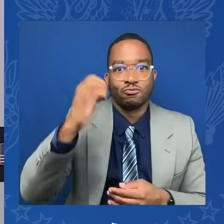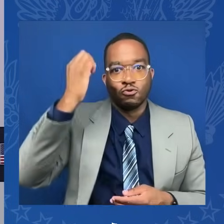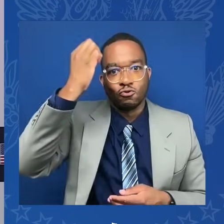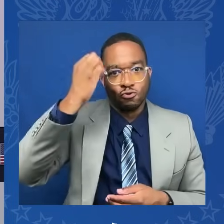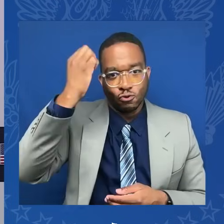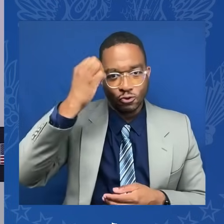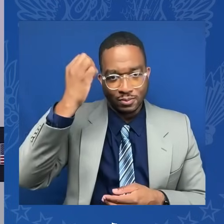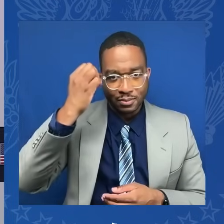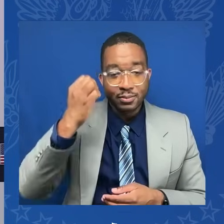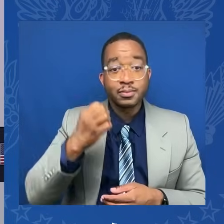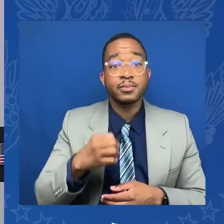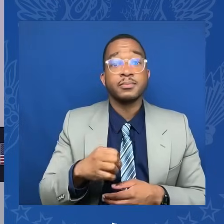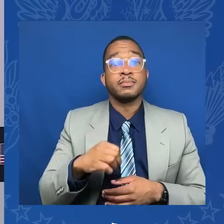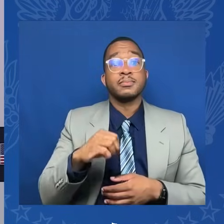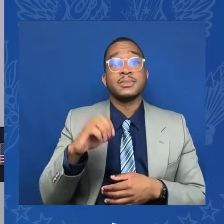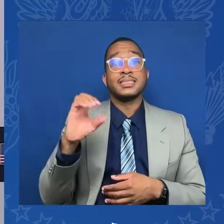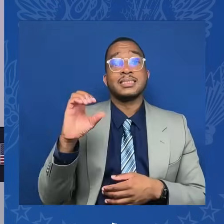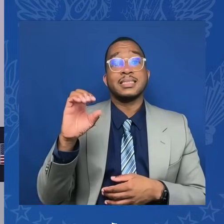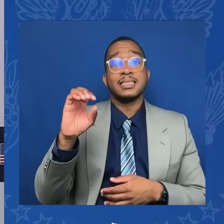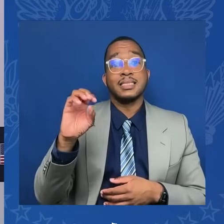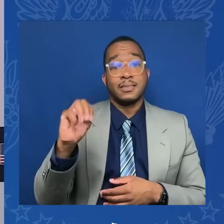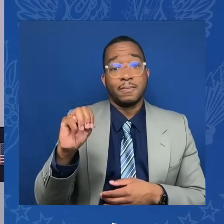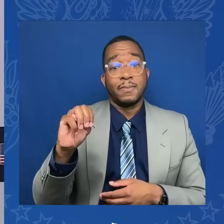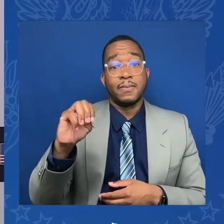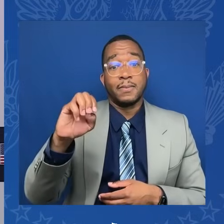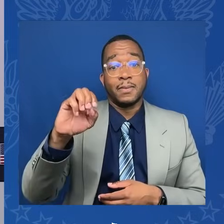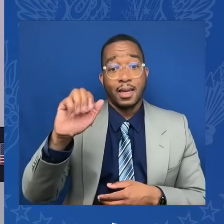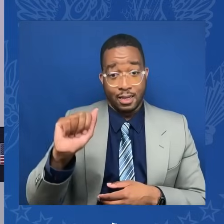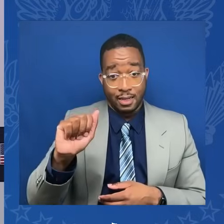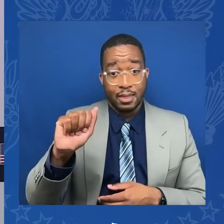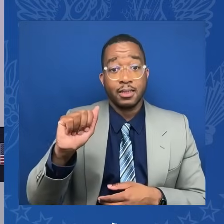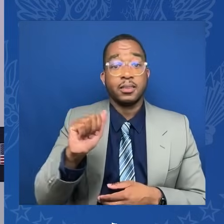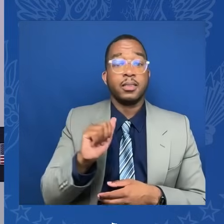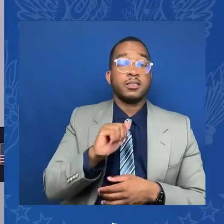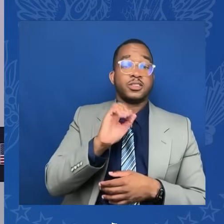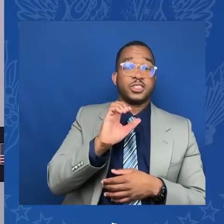This new initiative comes after the success of the Villa Albertine project,